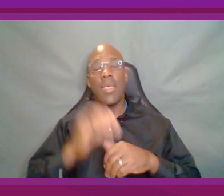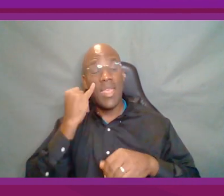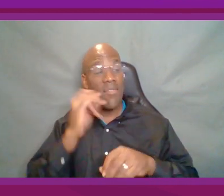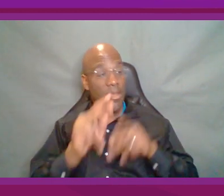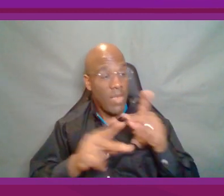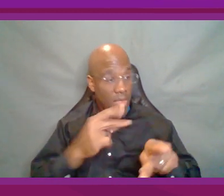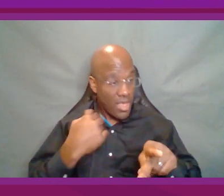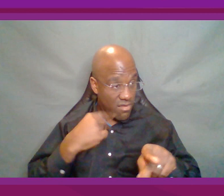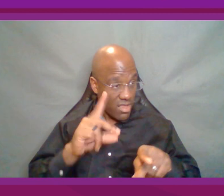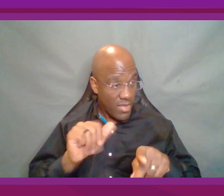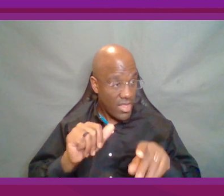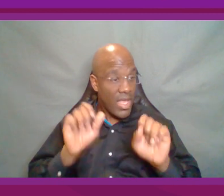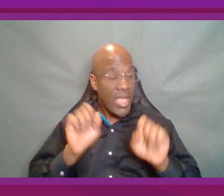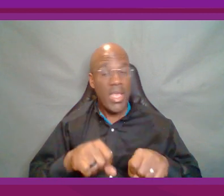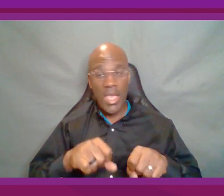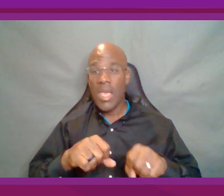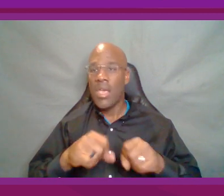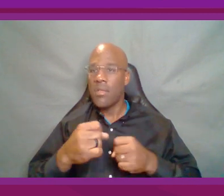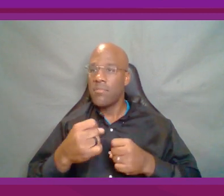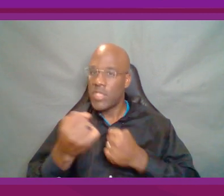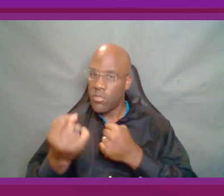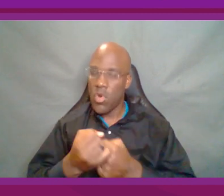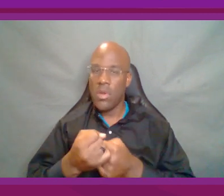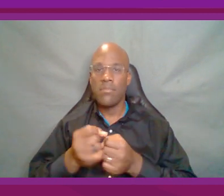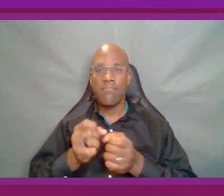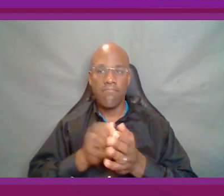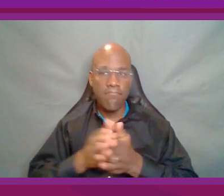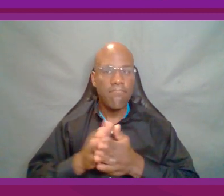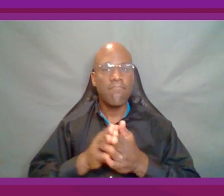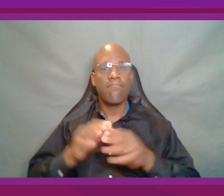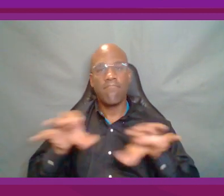and if we're able to contribute to society, which we are, then we can actually work.